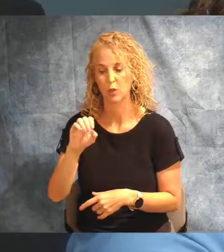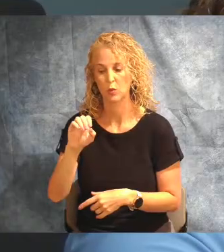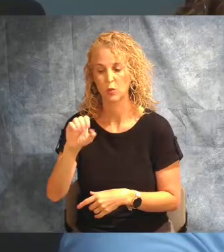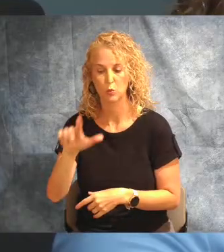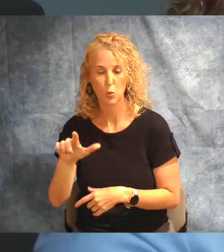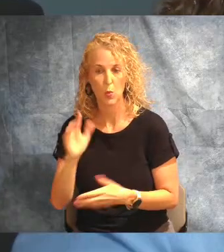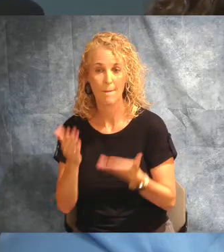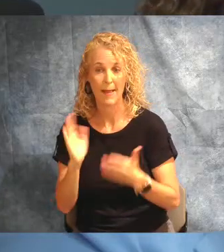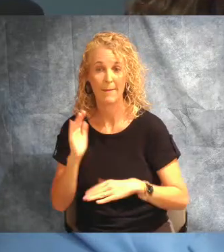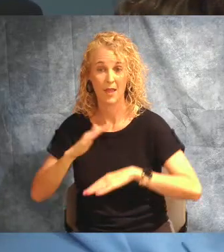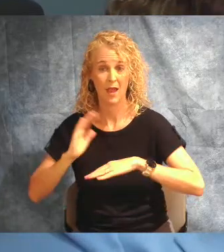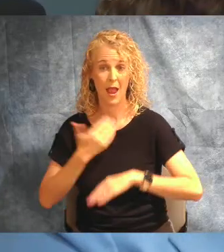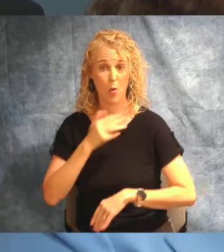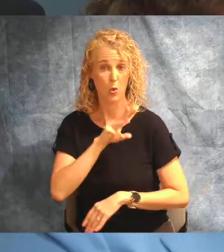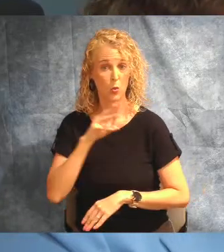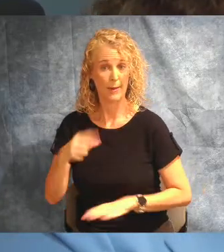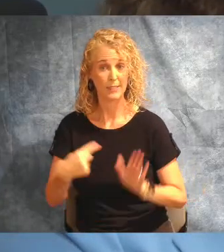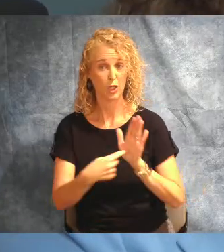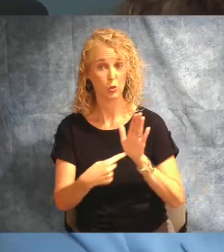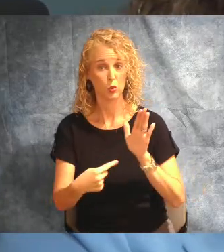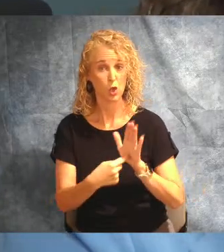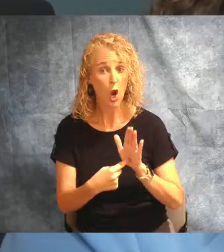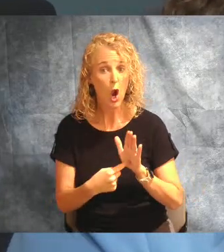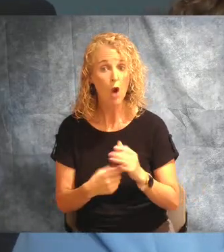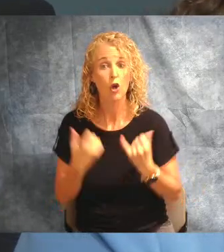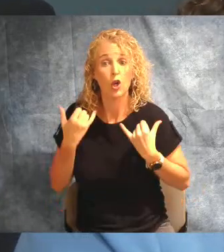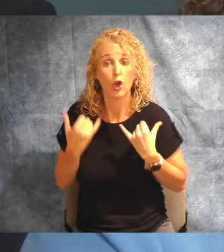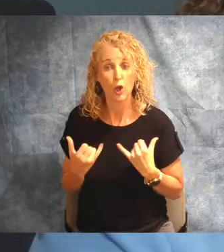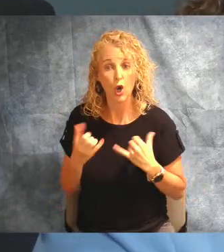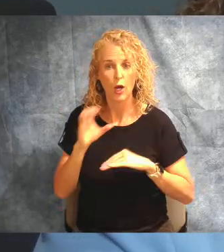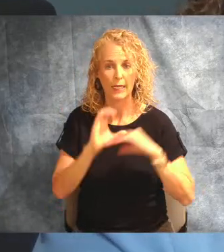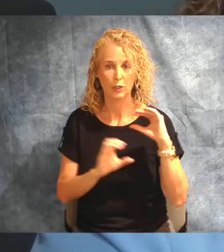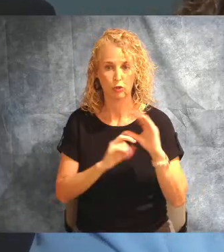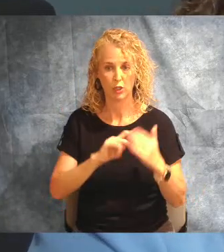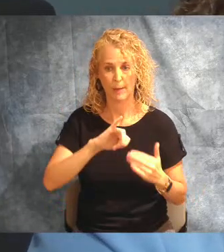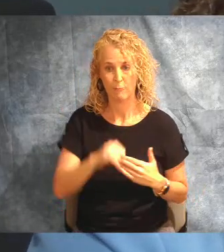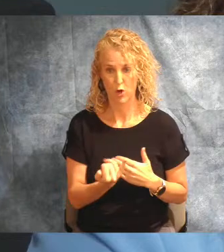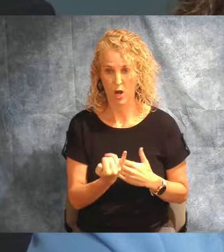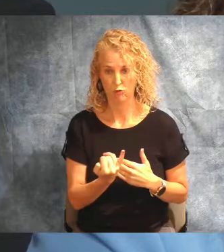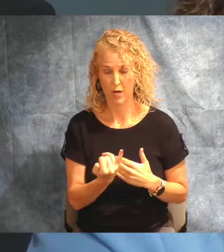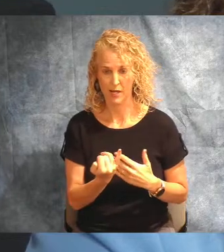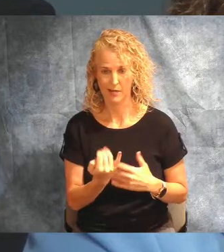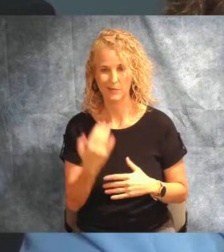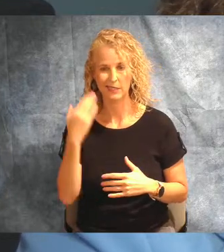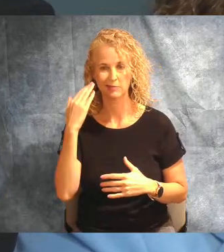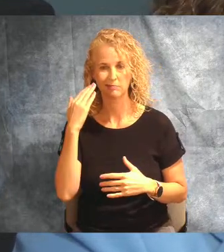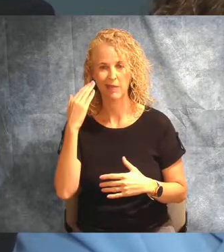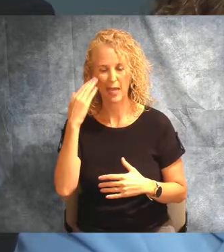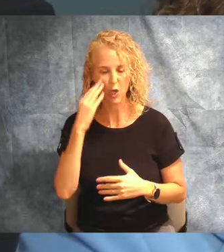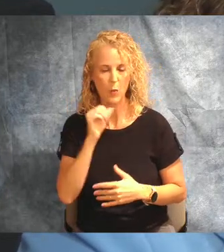something to show like here's what's going on? I don't it won't fall under you but I'm just saying